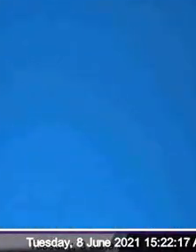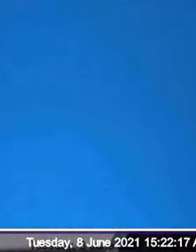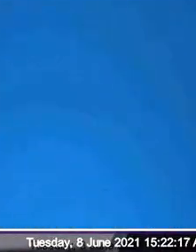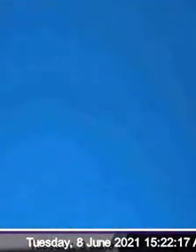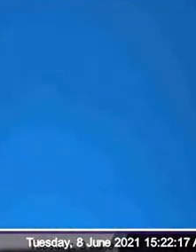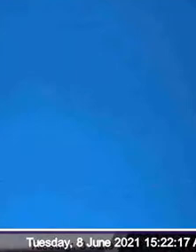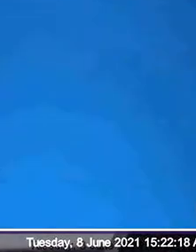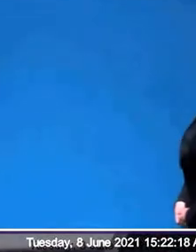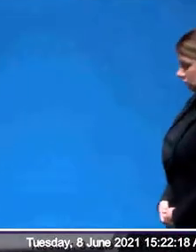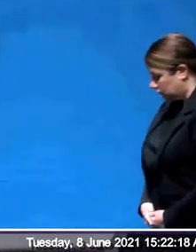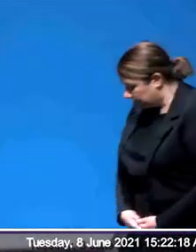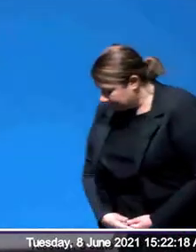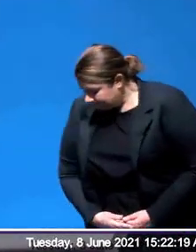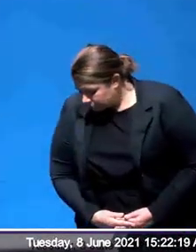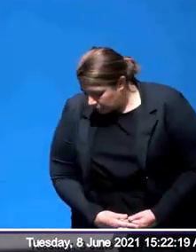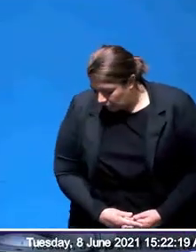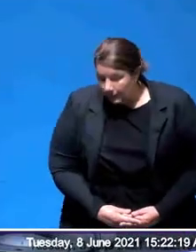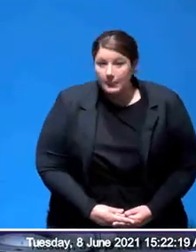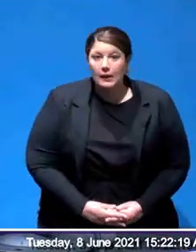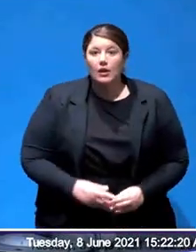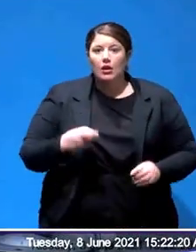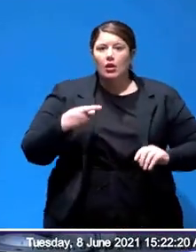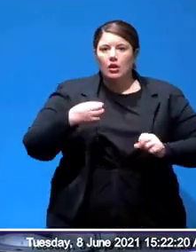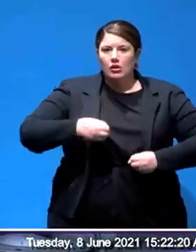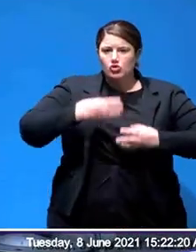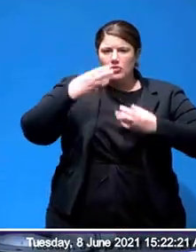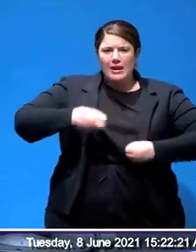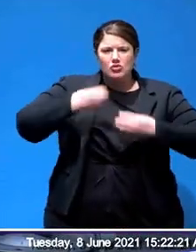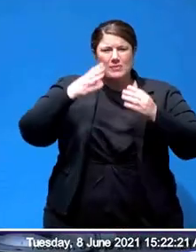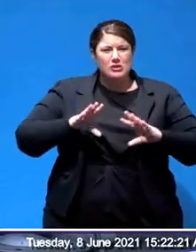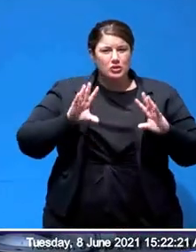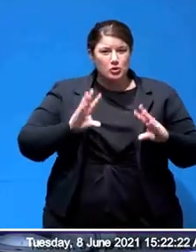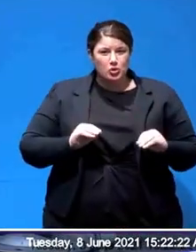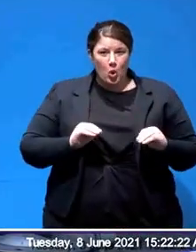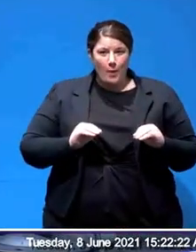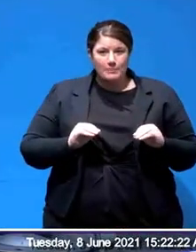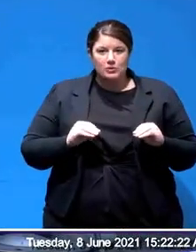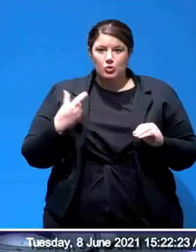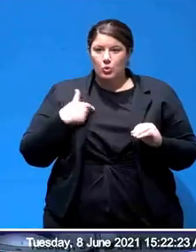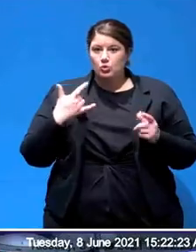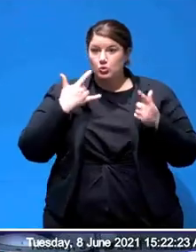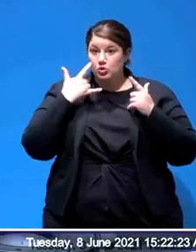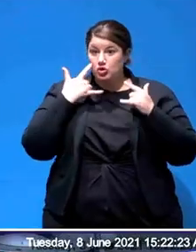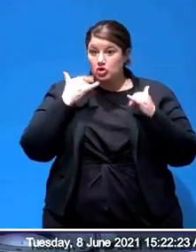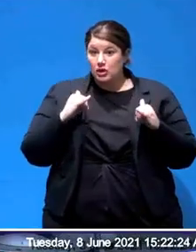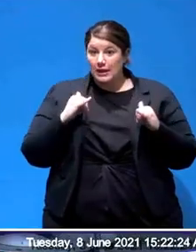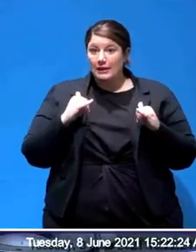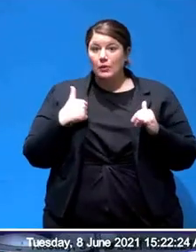Could we just check what the status of the transcript is, so that we haven't lost any of your evidence. I apologise for interrupting.